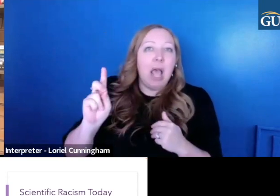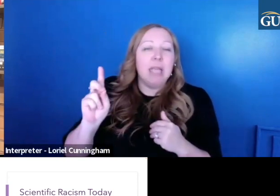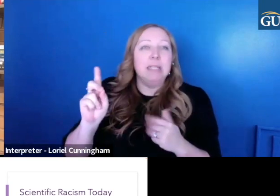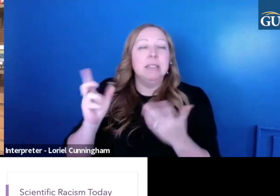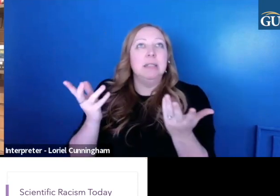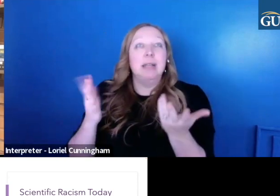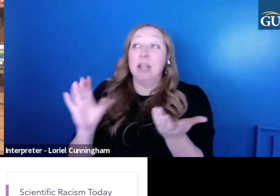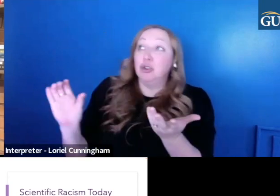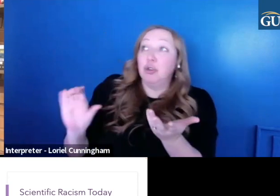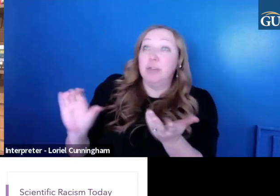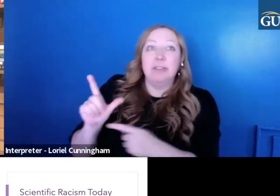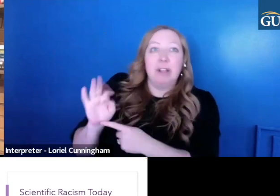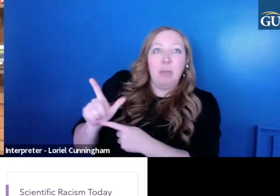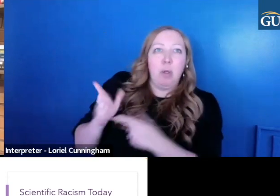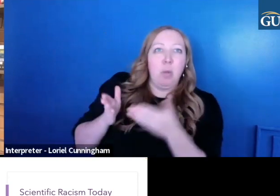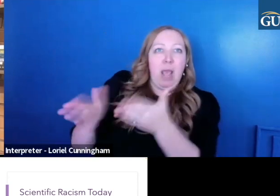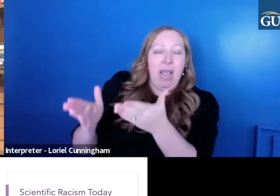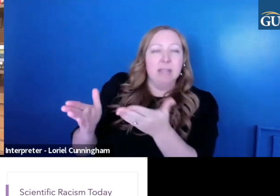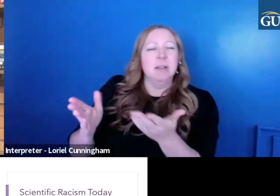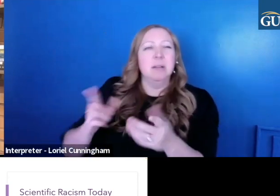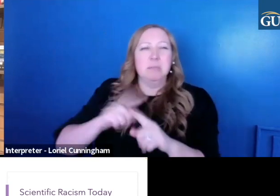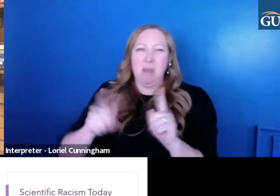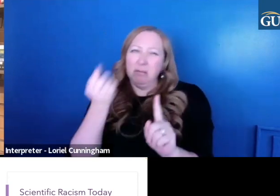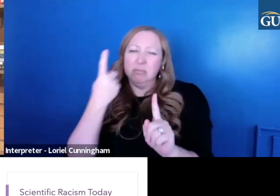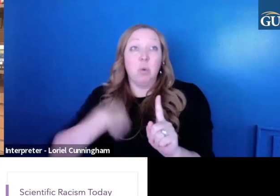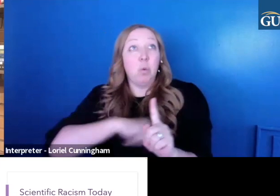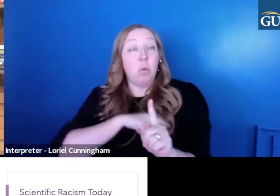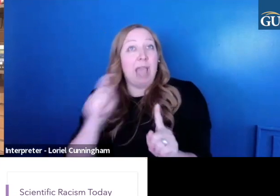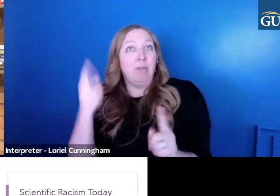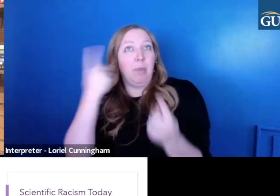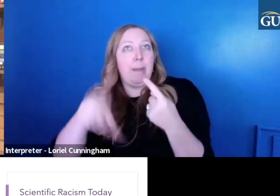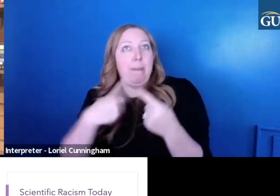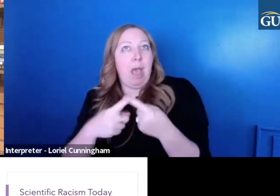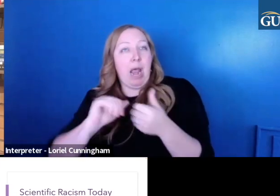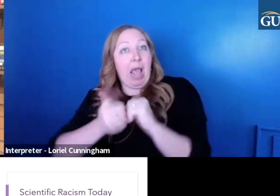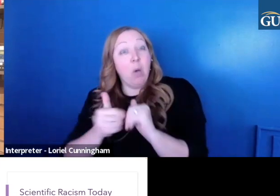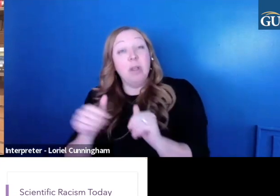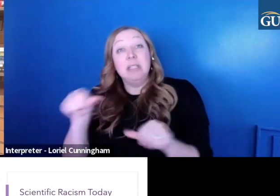that how scientific proof and knowledge can be used in multiple ways beyond the lab. So in many ways we don't have